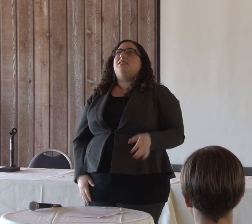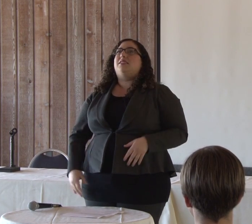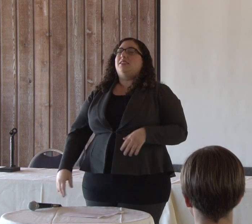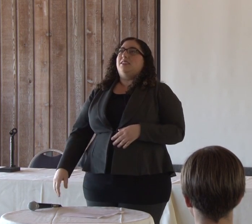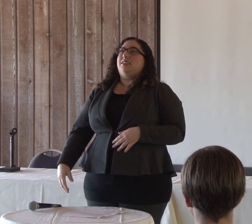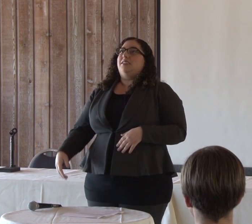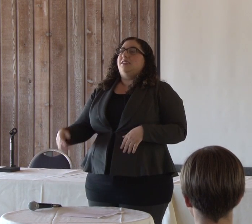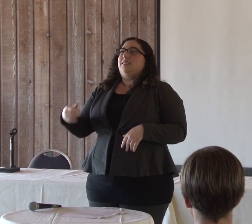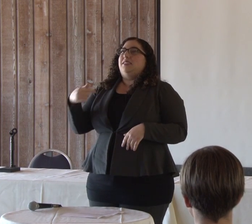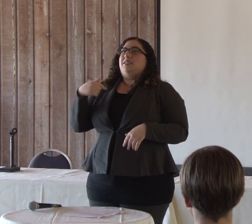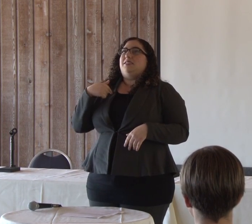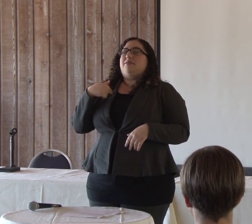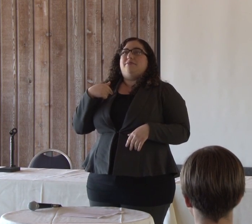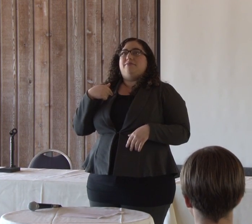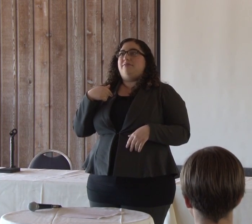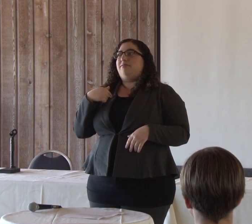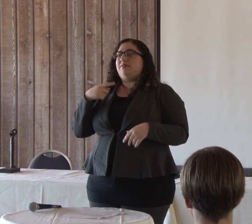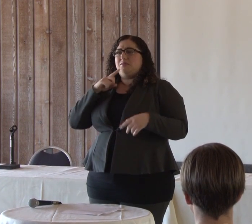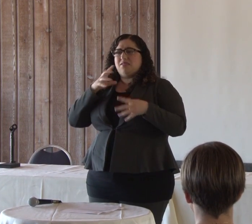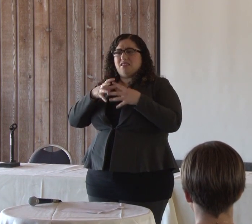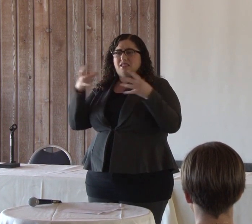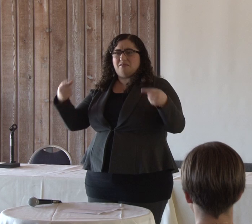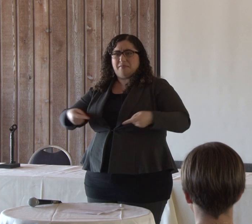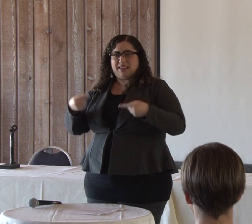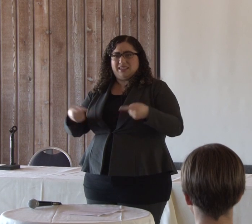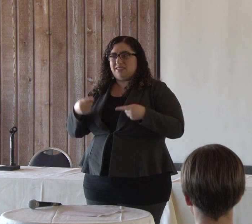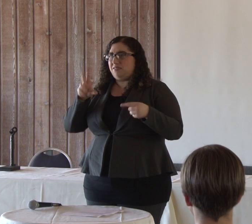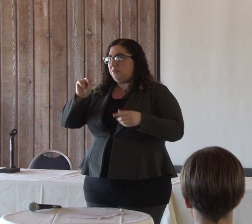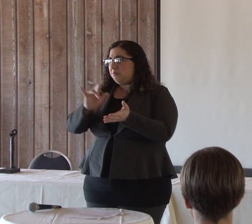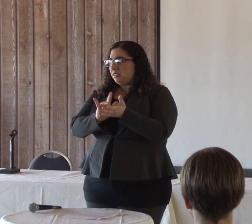the emergency room and laying there on my back that there was nothing but white lights above me.